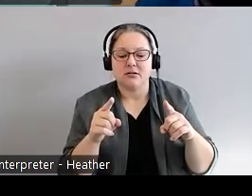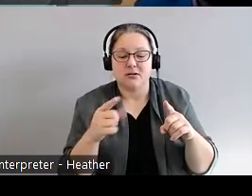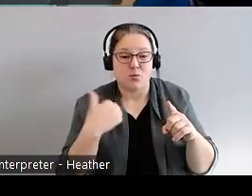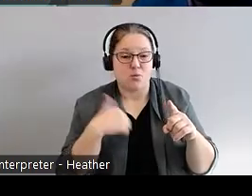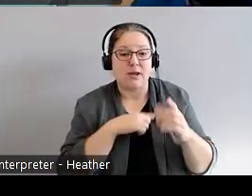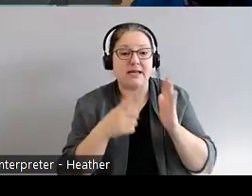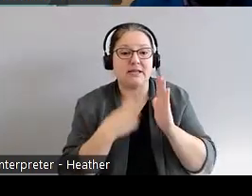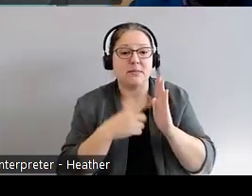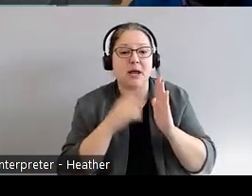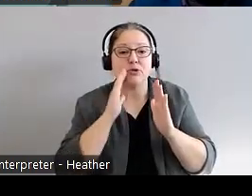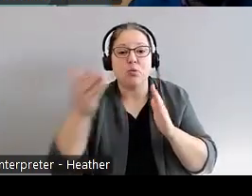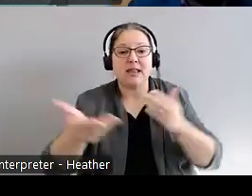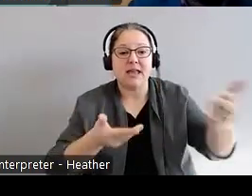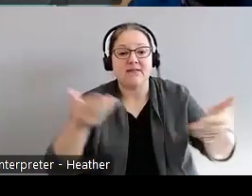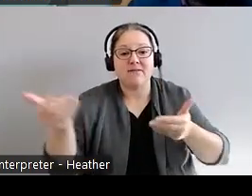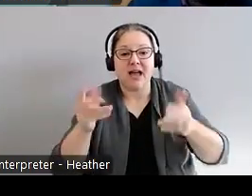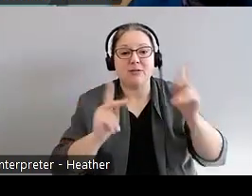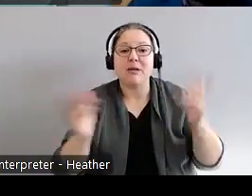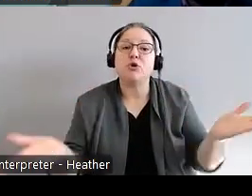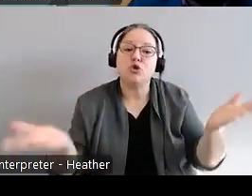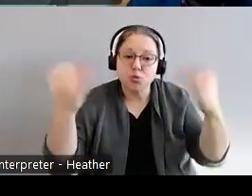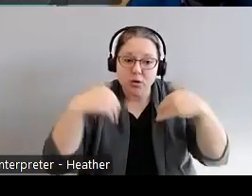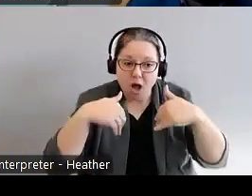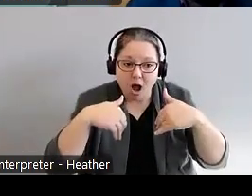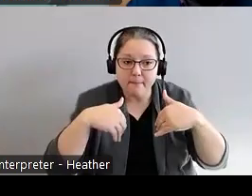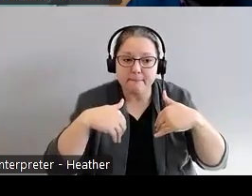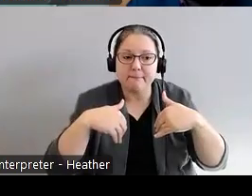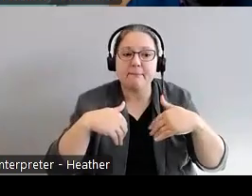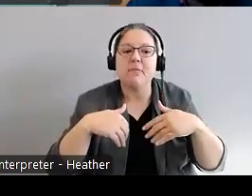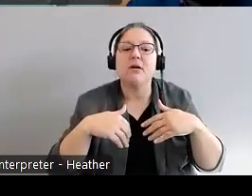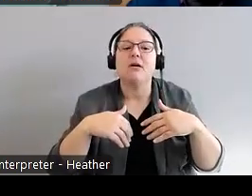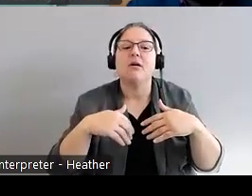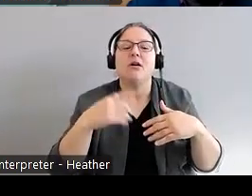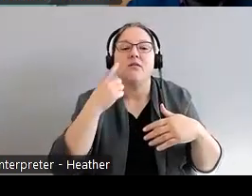uh some representatives of the unit to come to our violence reduction subcommittee meetings and